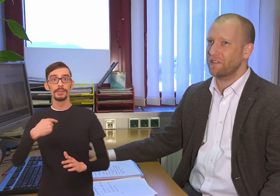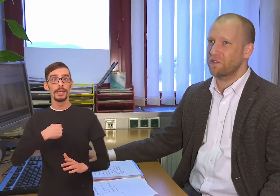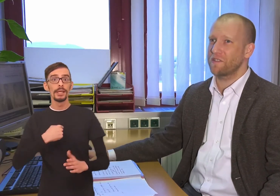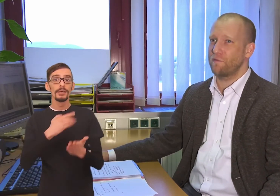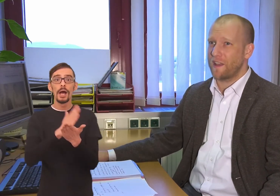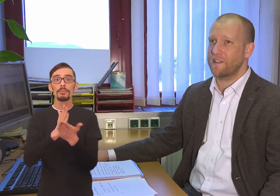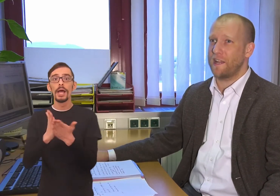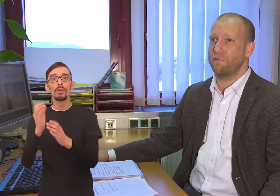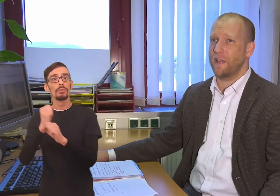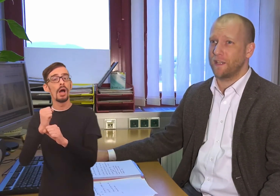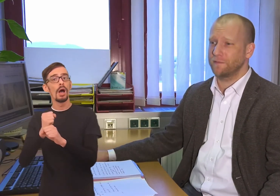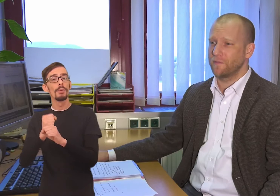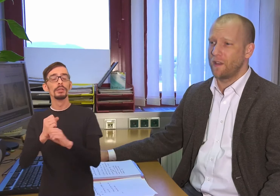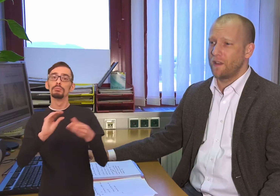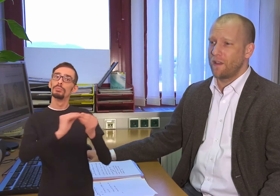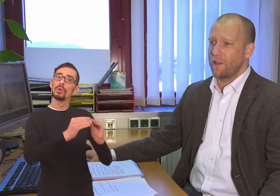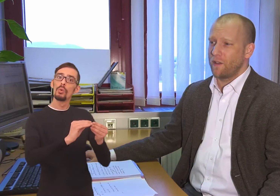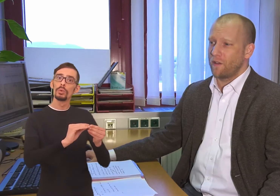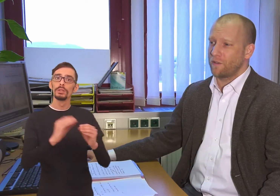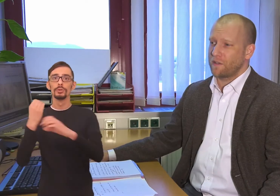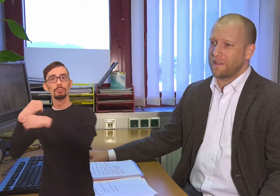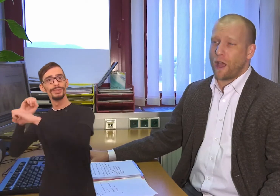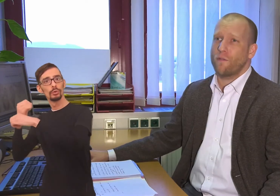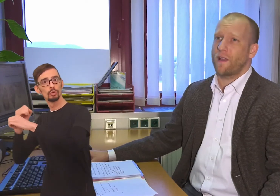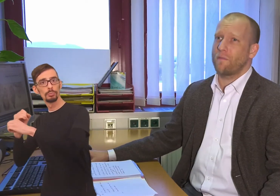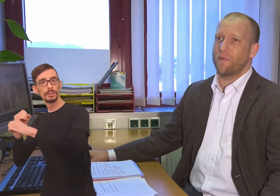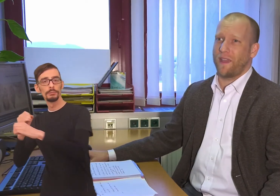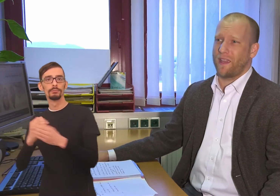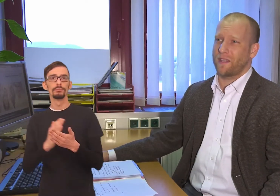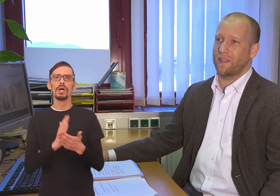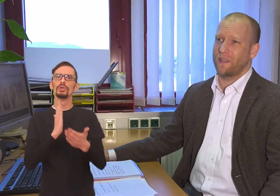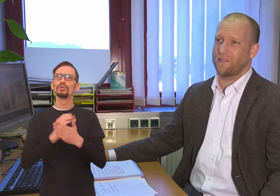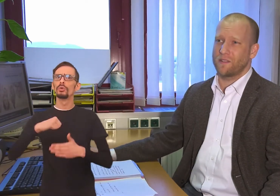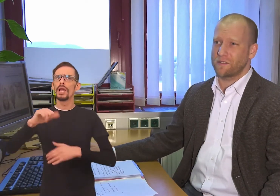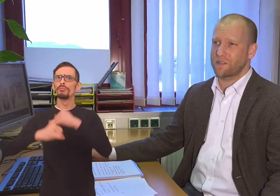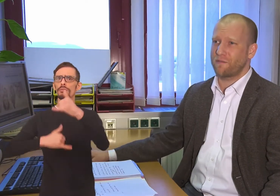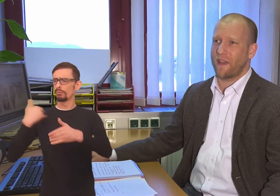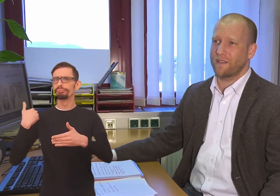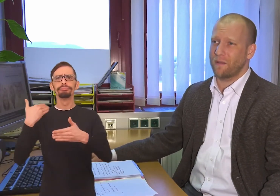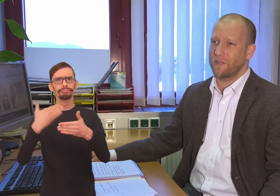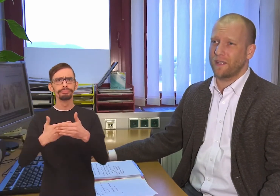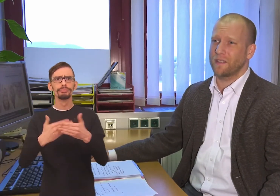I'm working in the Department for Biology and Microscopy. I've been here for about 11 years.